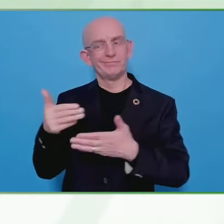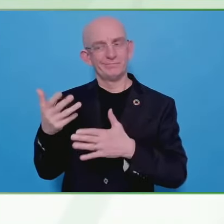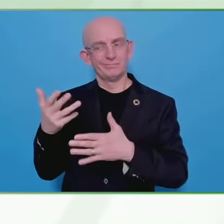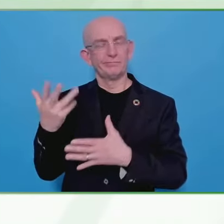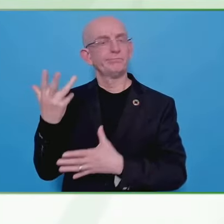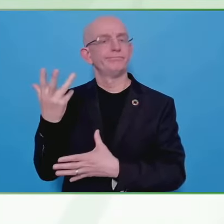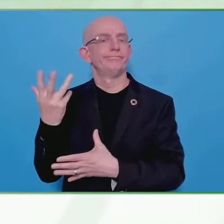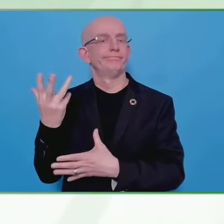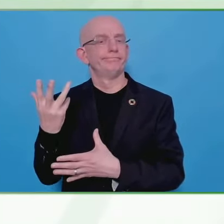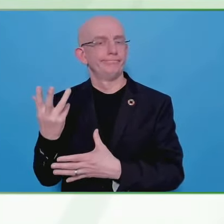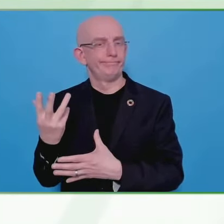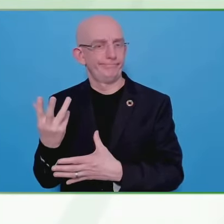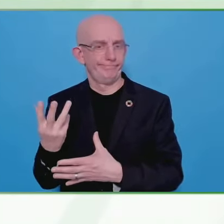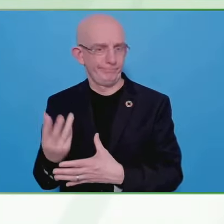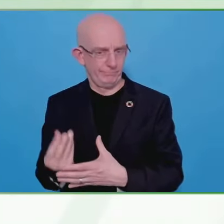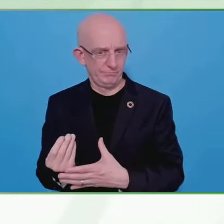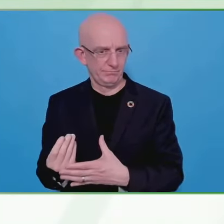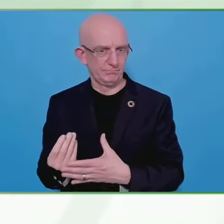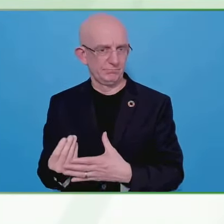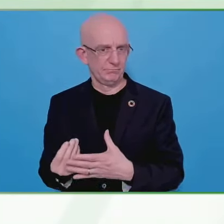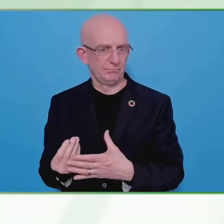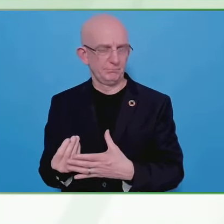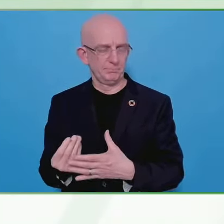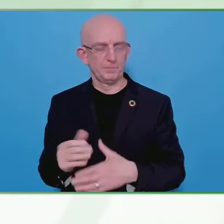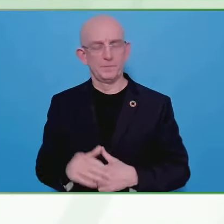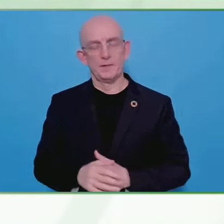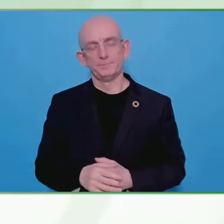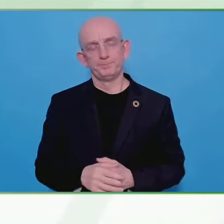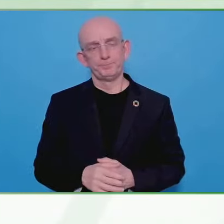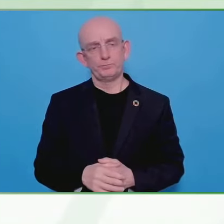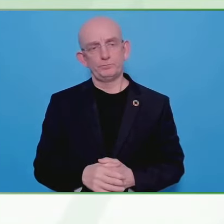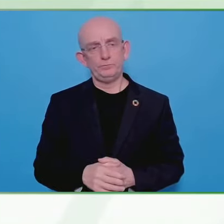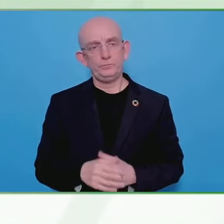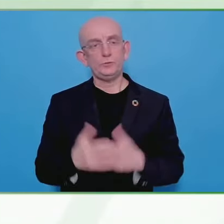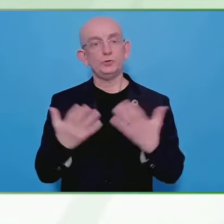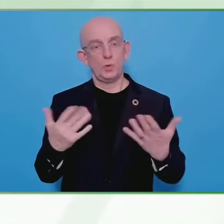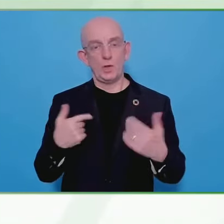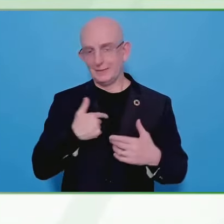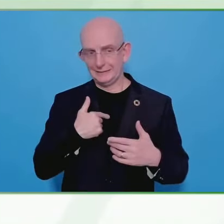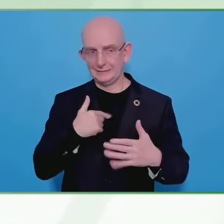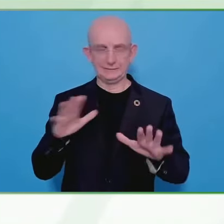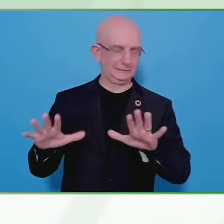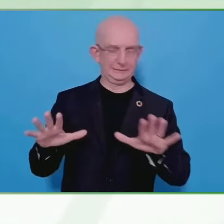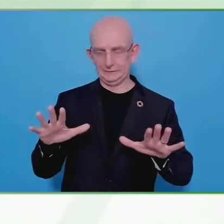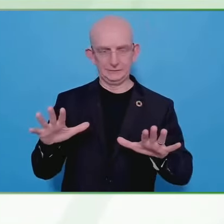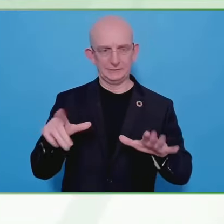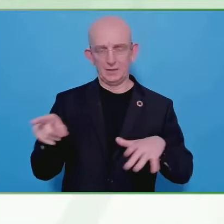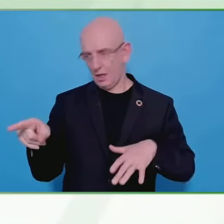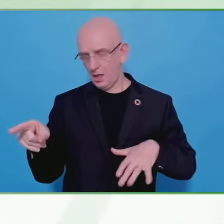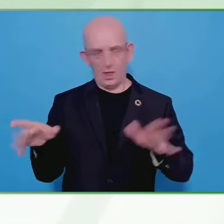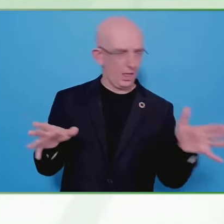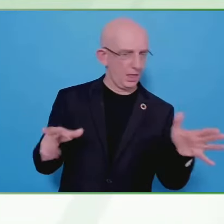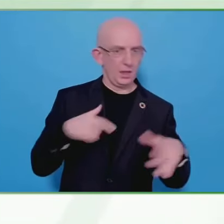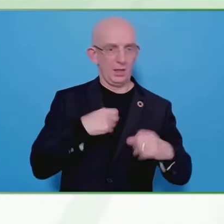certifying businesses. We got that together, but it is about empowering the community.